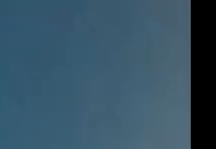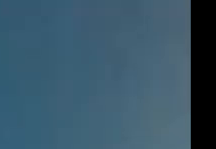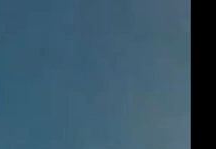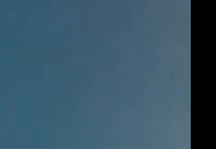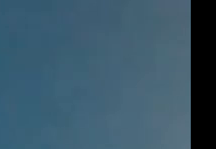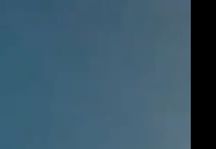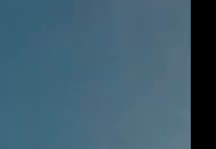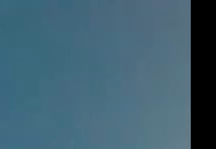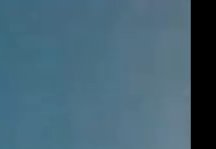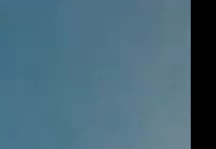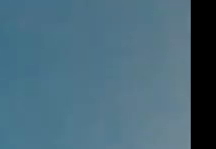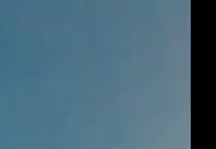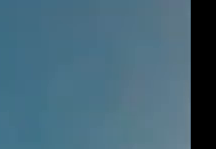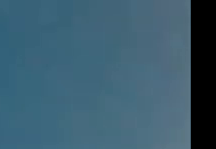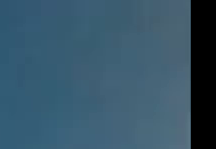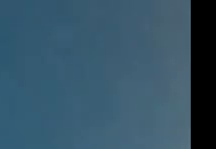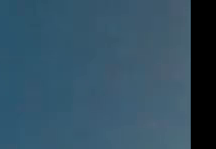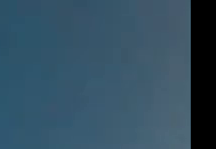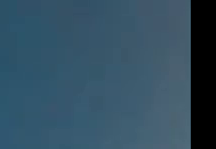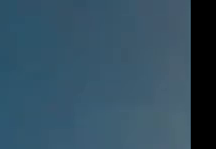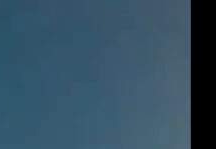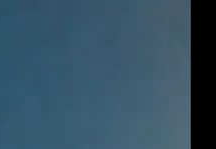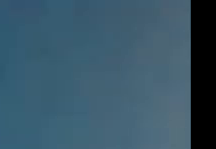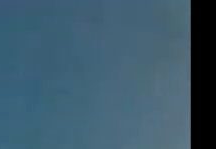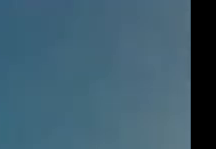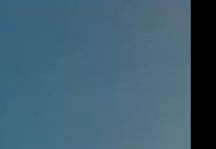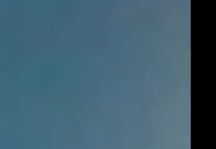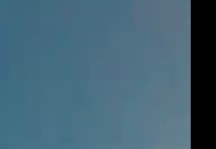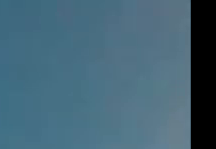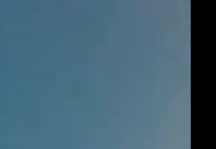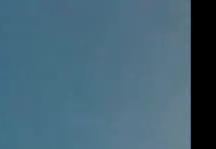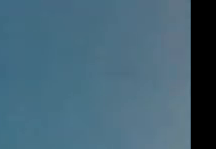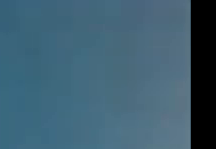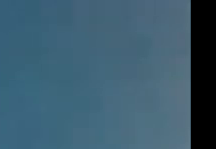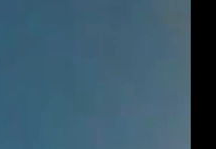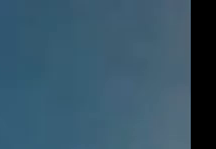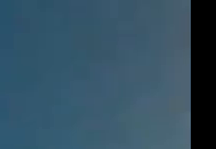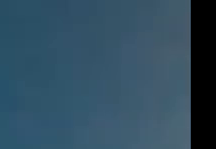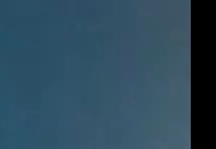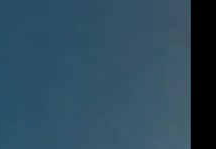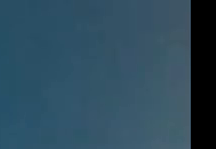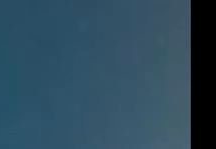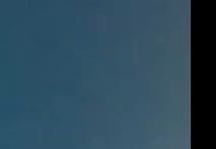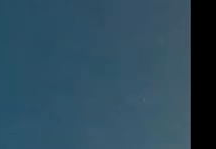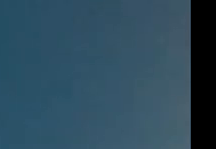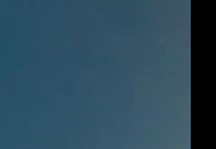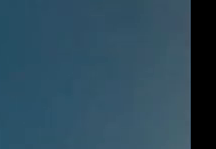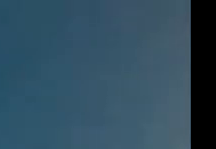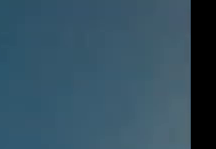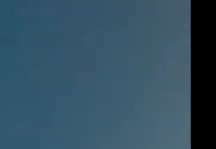And what I have learned as I have worked to diversify our tutoring staff